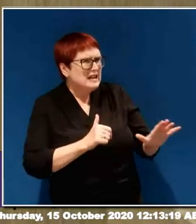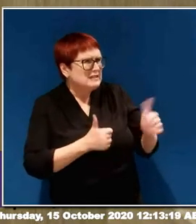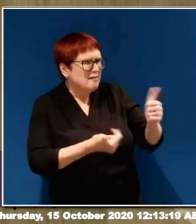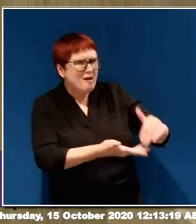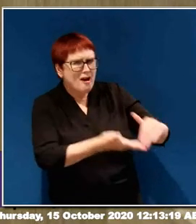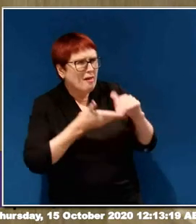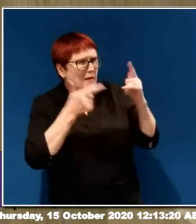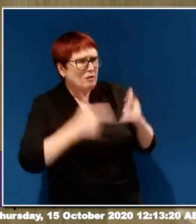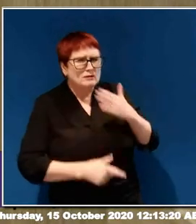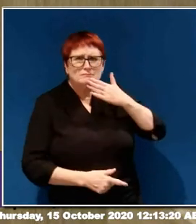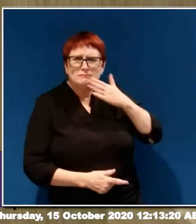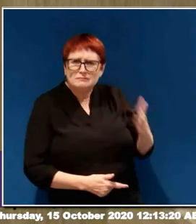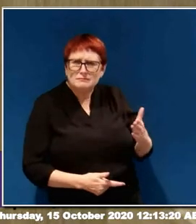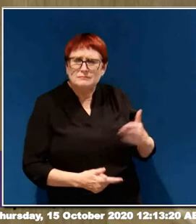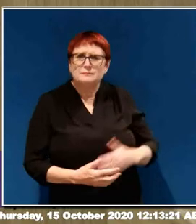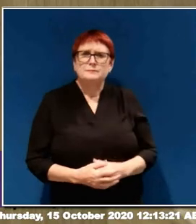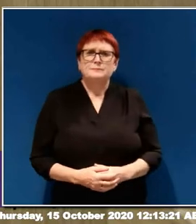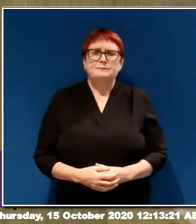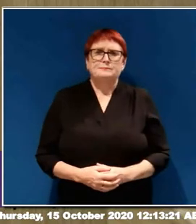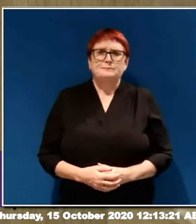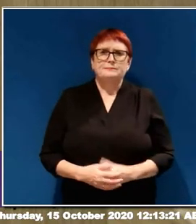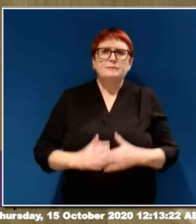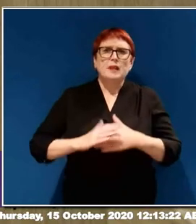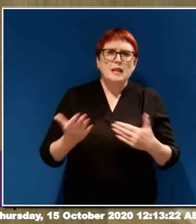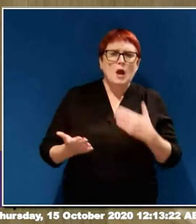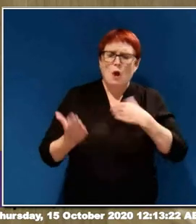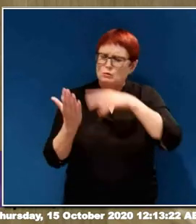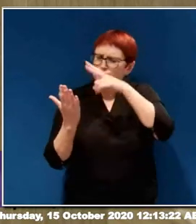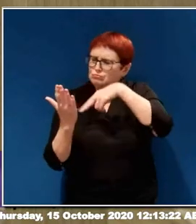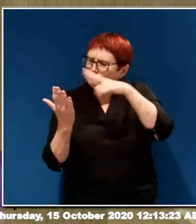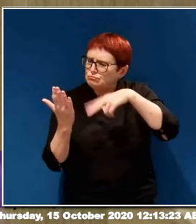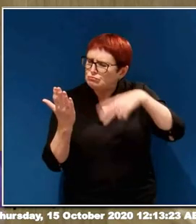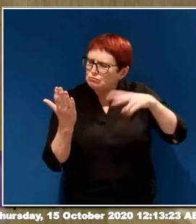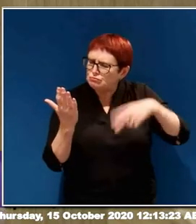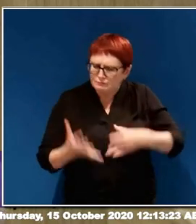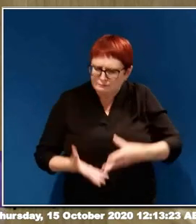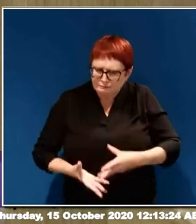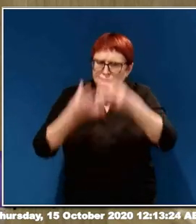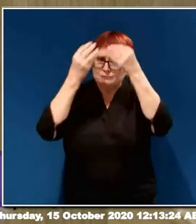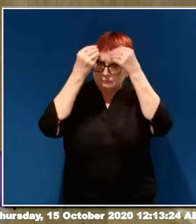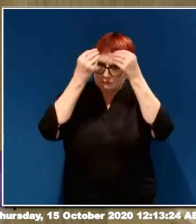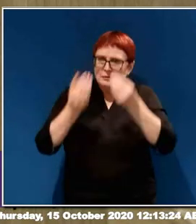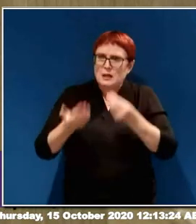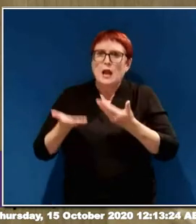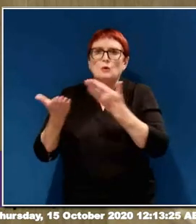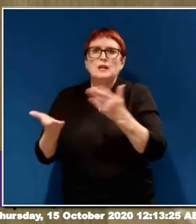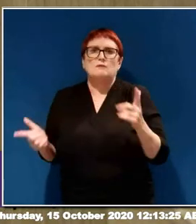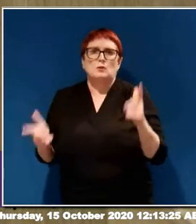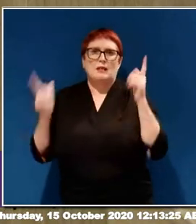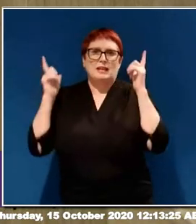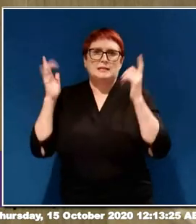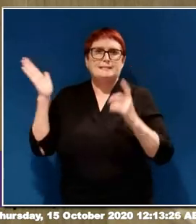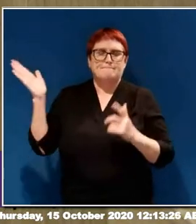I'm going to go away and read this now and I'm going to take it back to my leadership team." OK. I'm sorry.